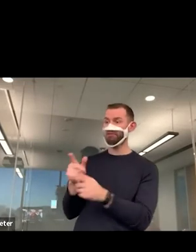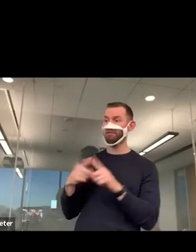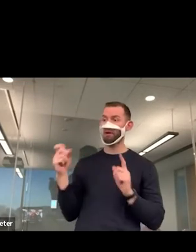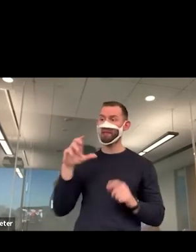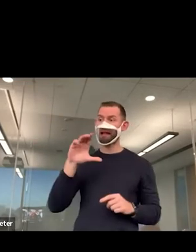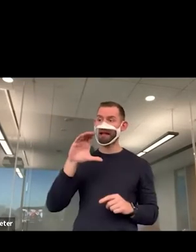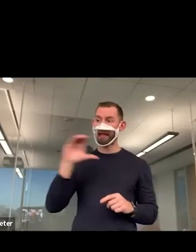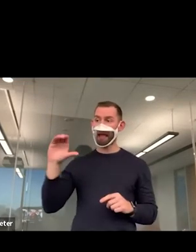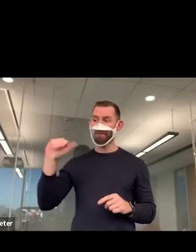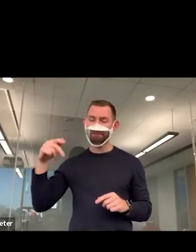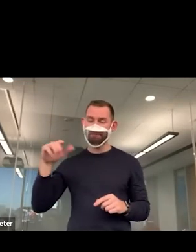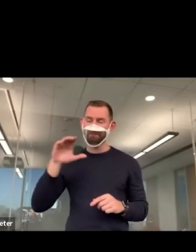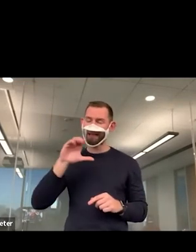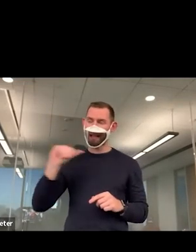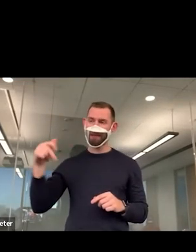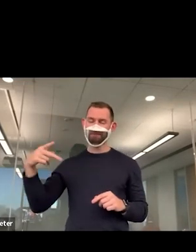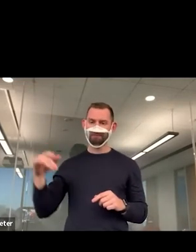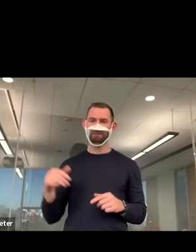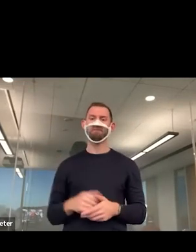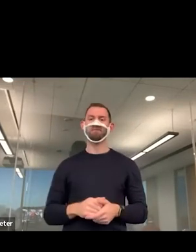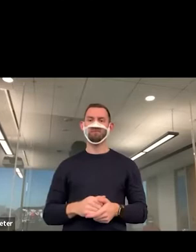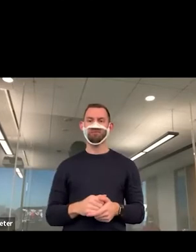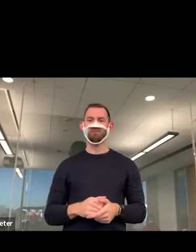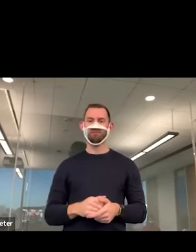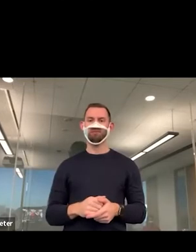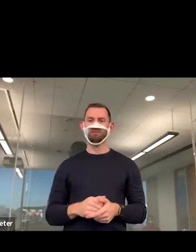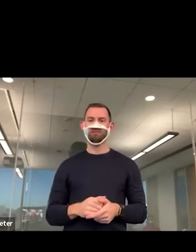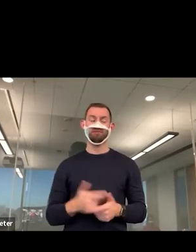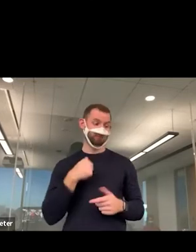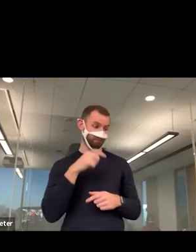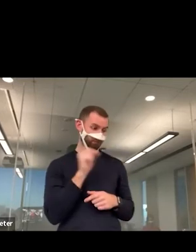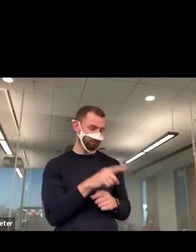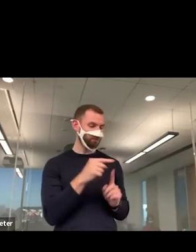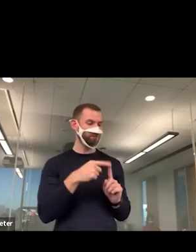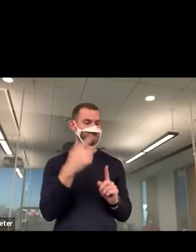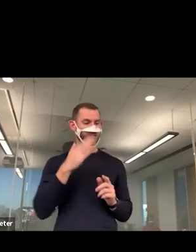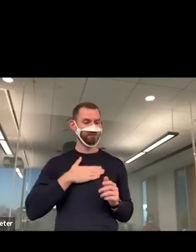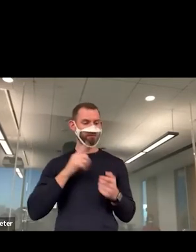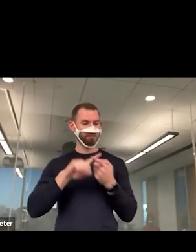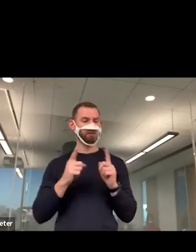oh there's another question my friend receives SSI and they recently got hired at a bookshop